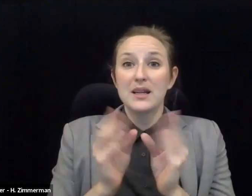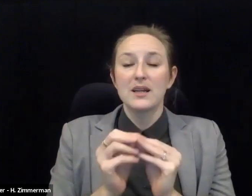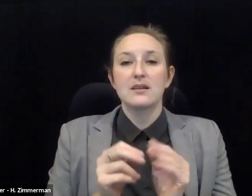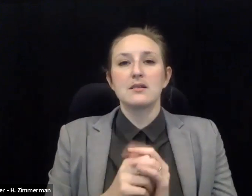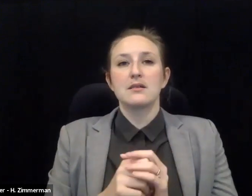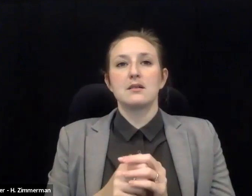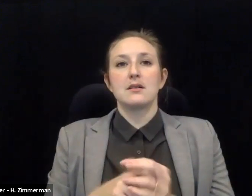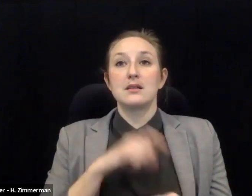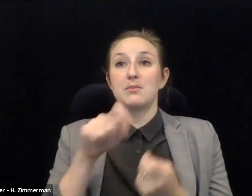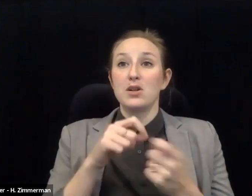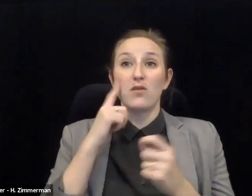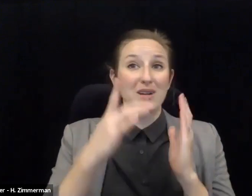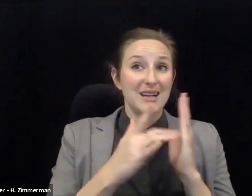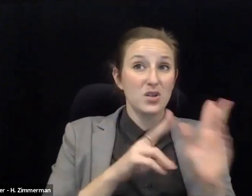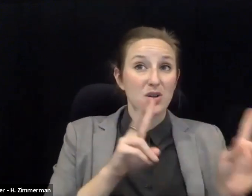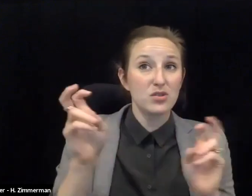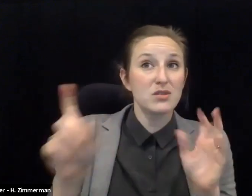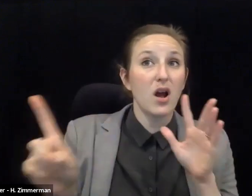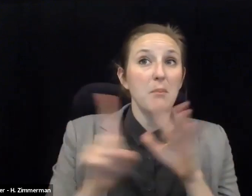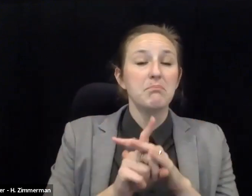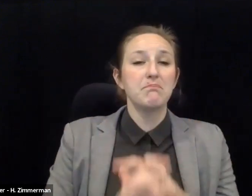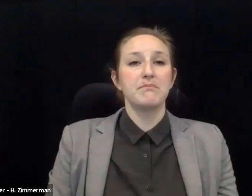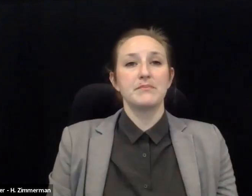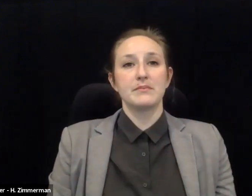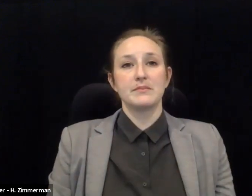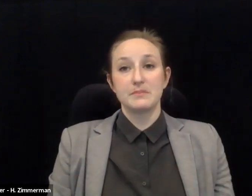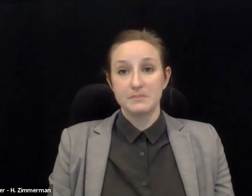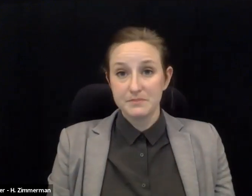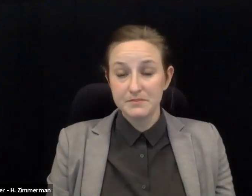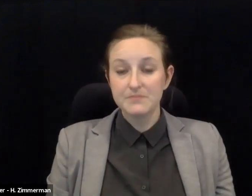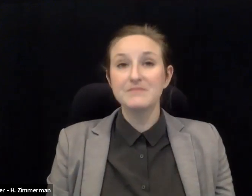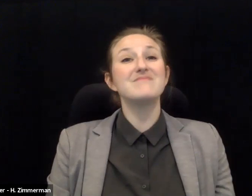technical issues that might come up. Yeah. Justin Harford: Thanks, Rebecca. Thank you so